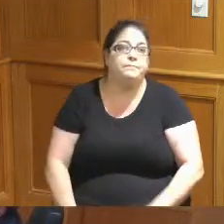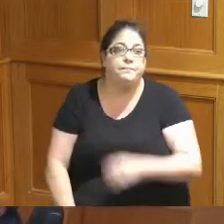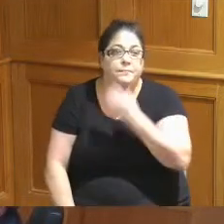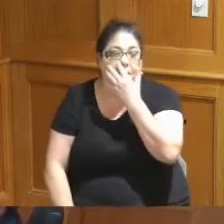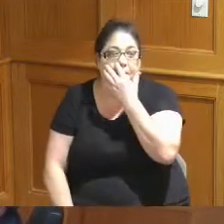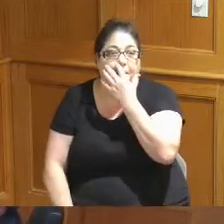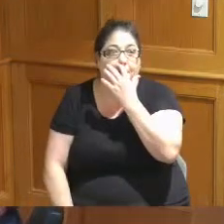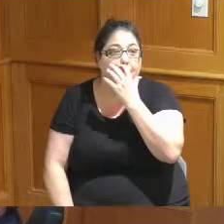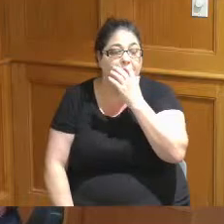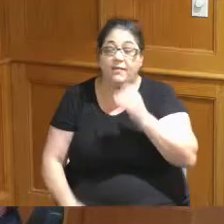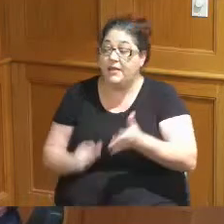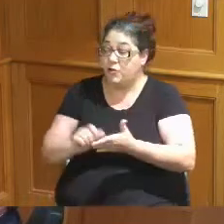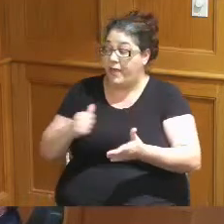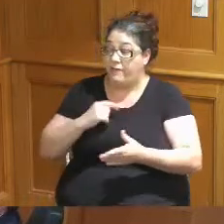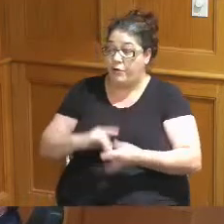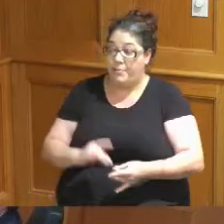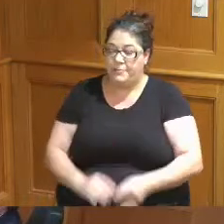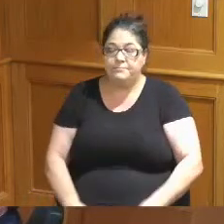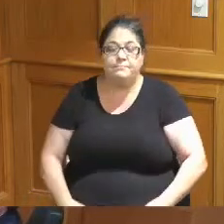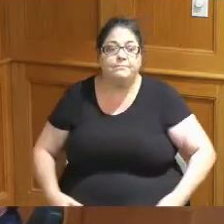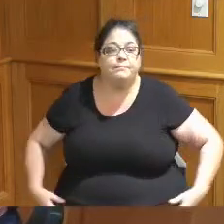that's all I have awesome